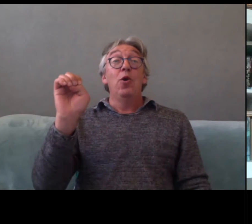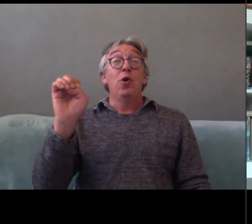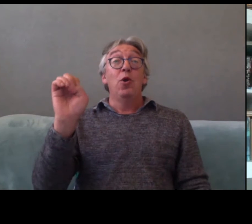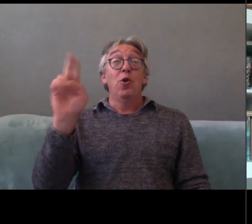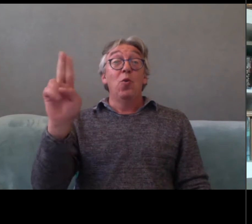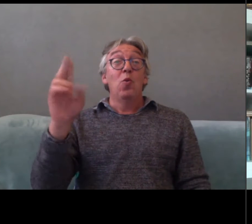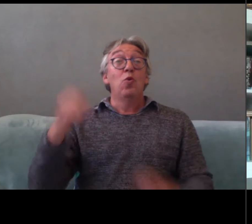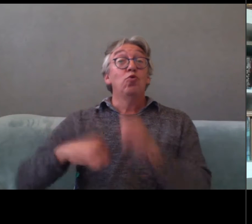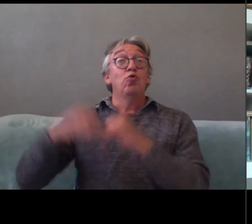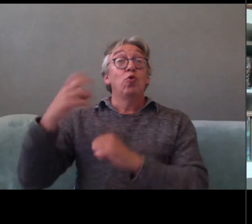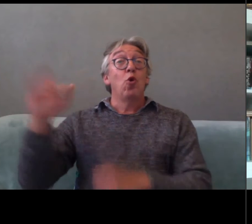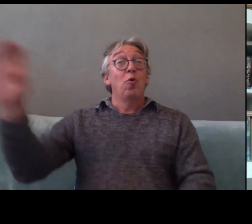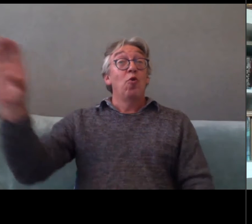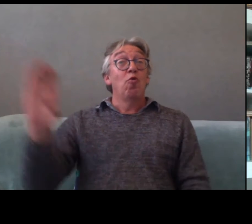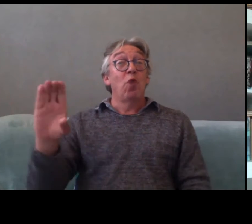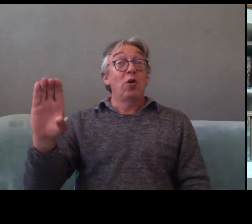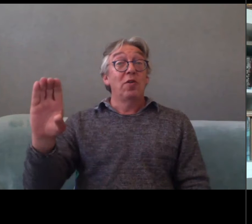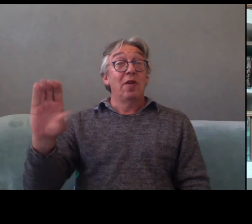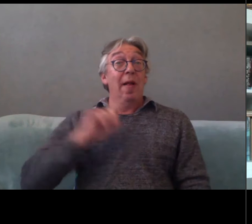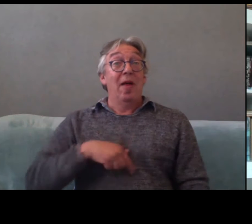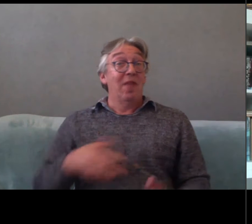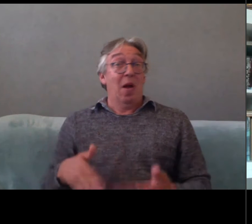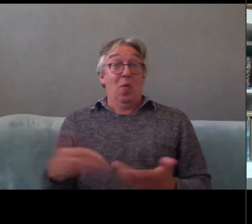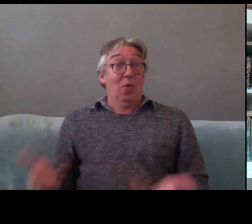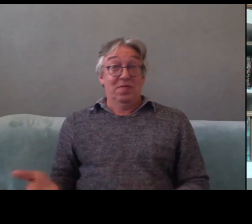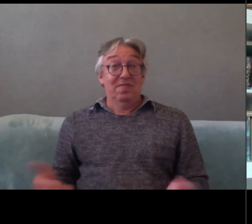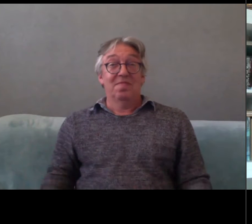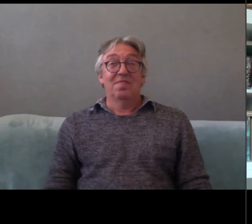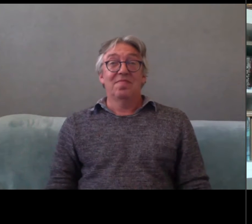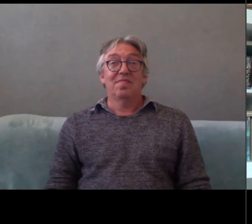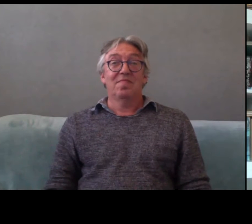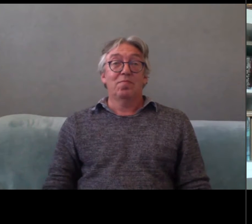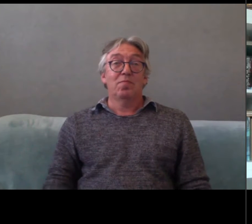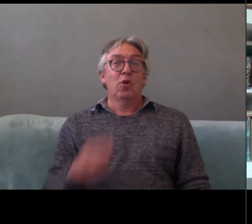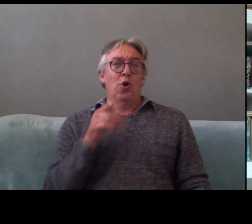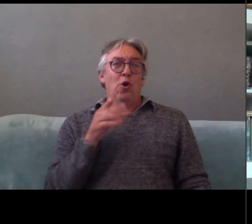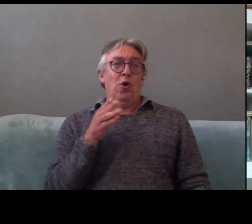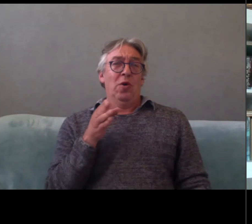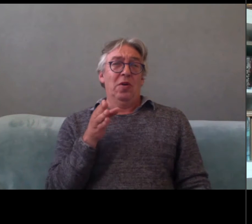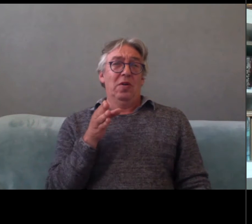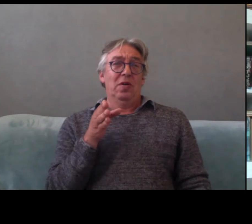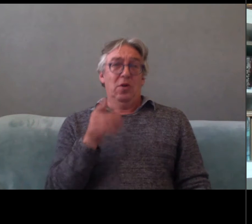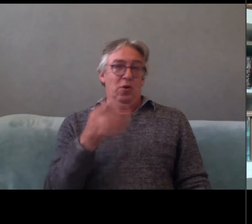As you know, the situation in Latvia is the same as everywhere in the EU.